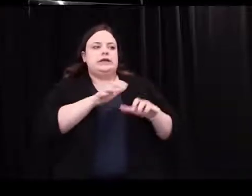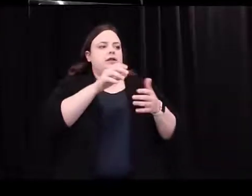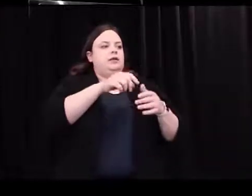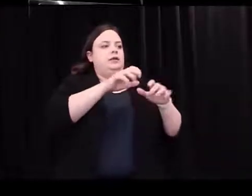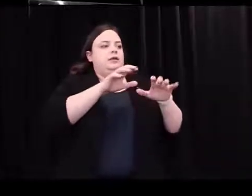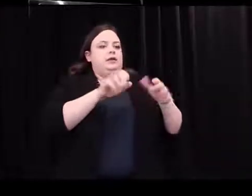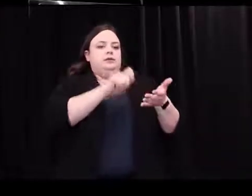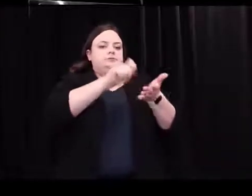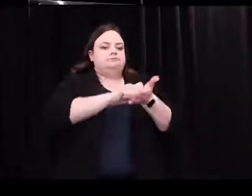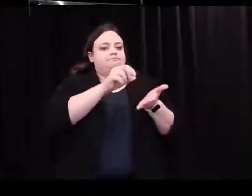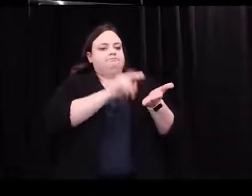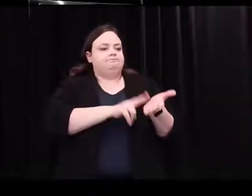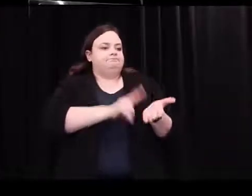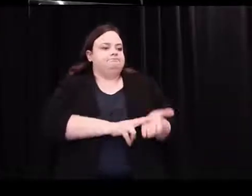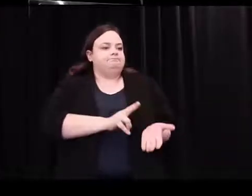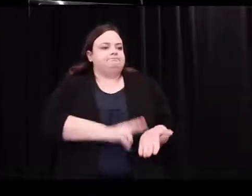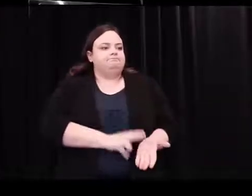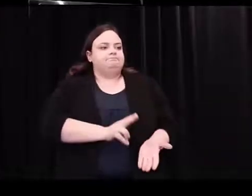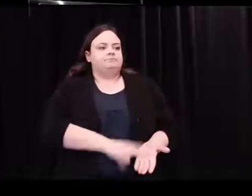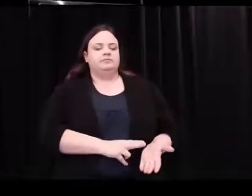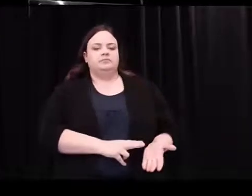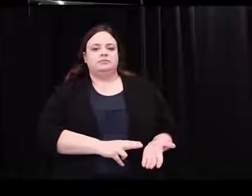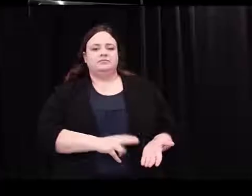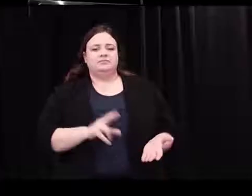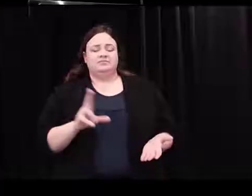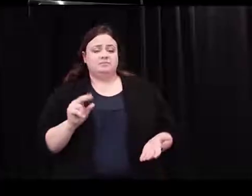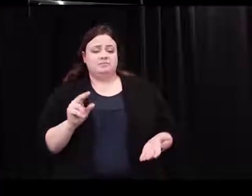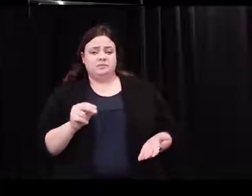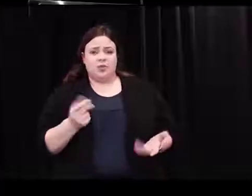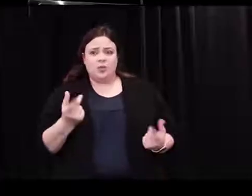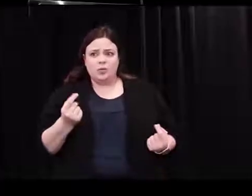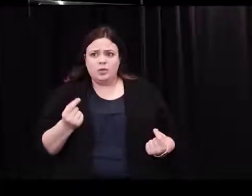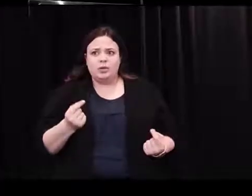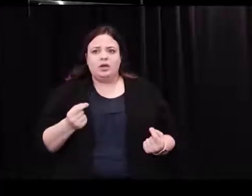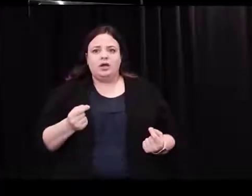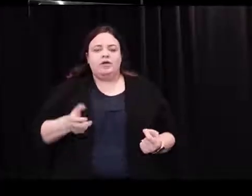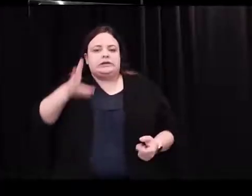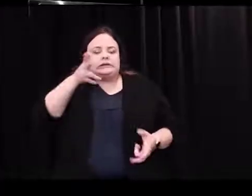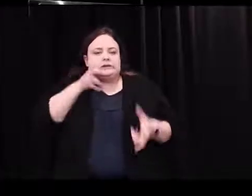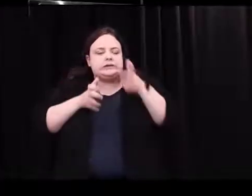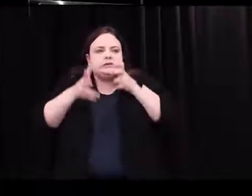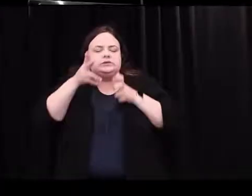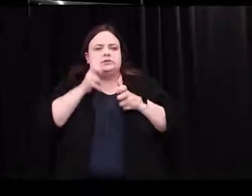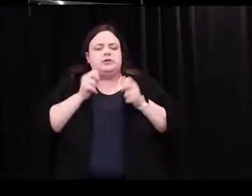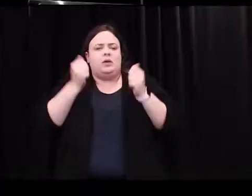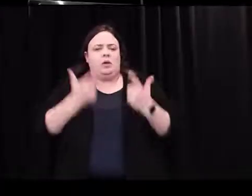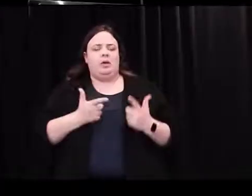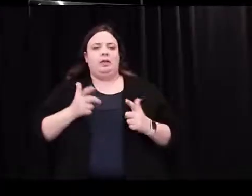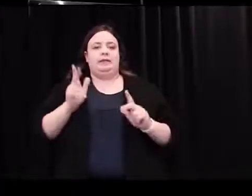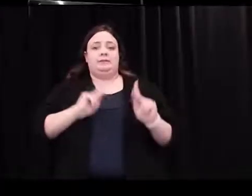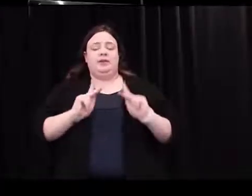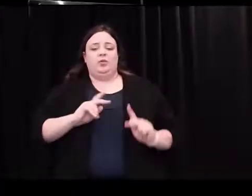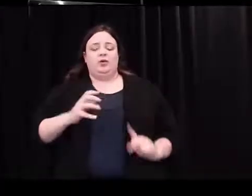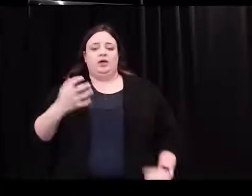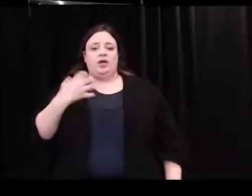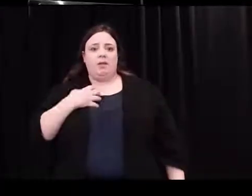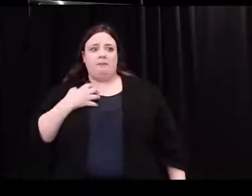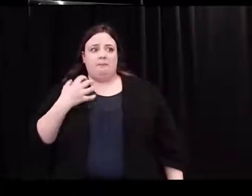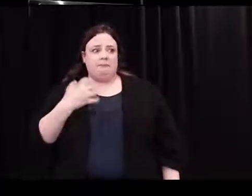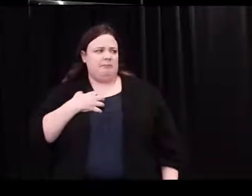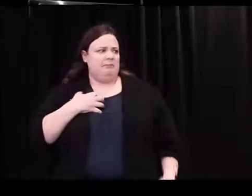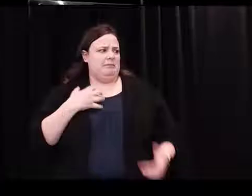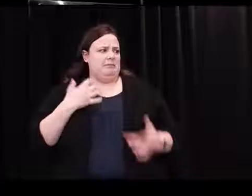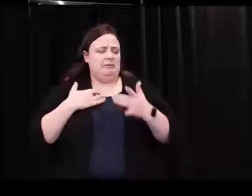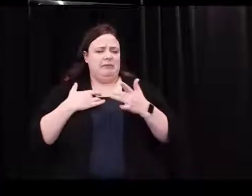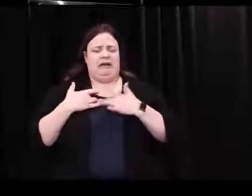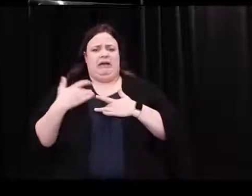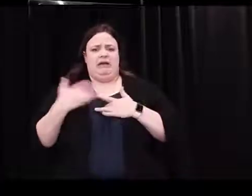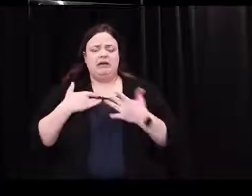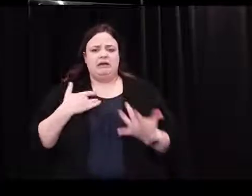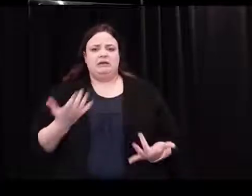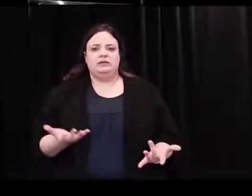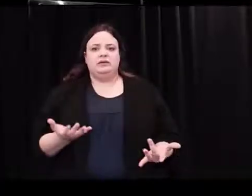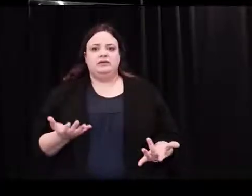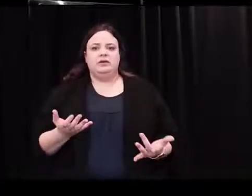that. What it was really was listening to all of these people complain. It usually if you anybody